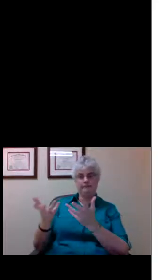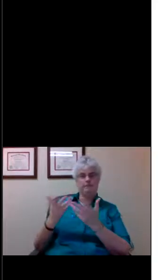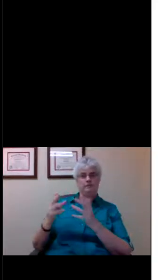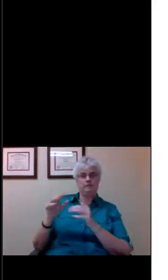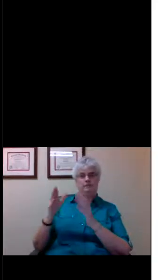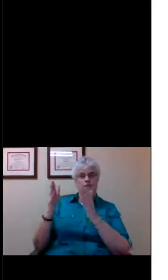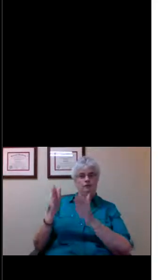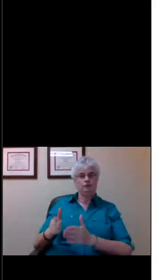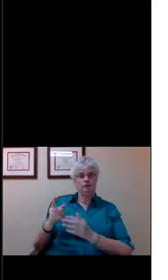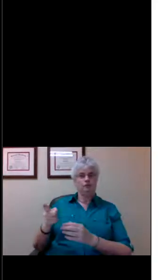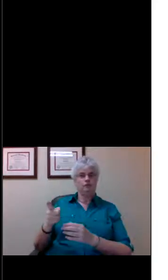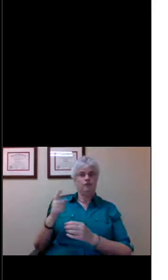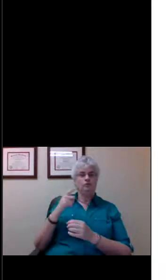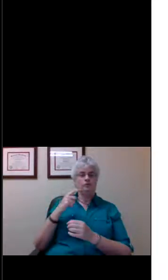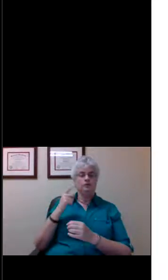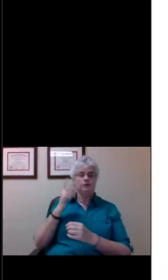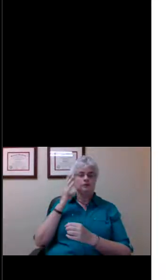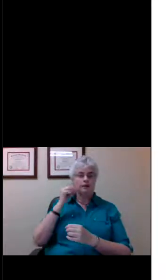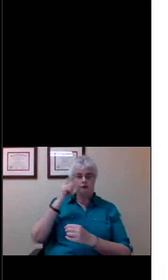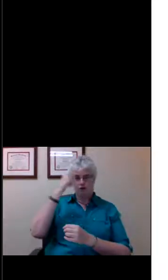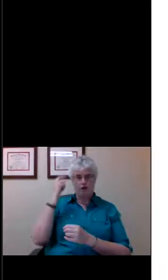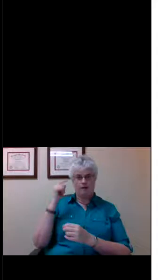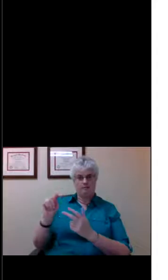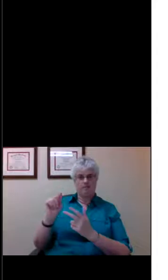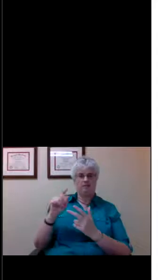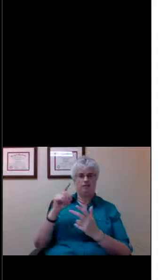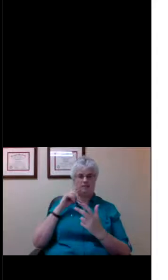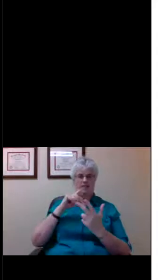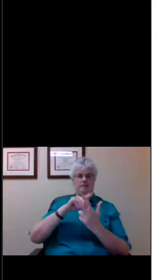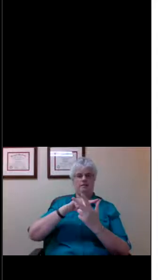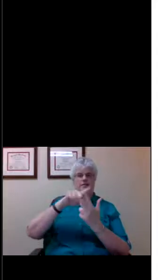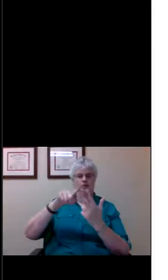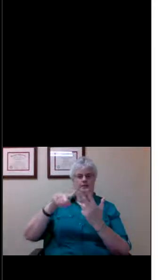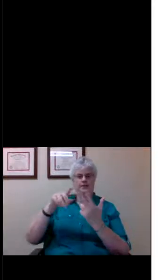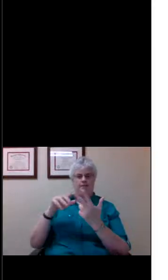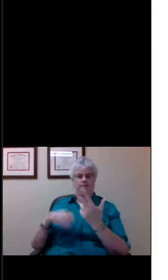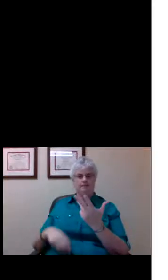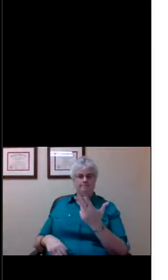make sure that it's providing a safe place for the person who's experienced